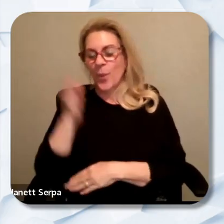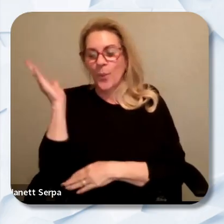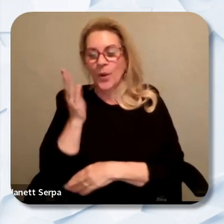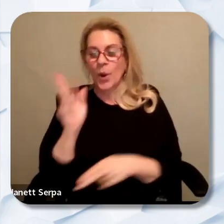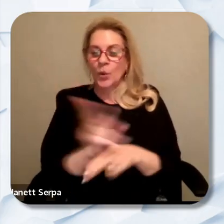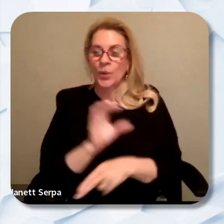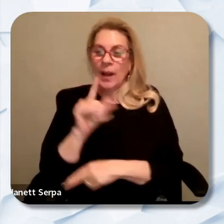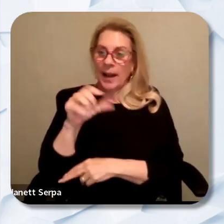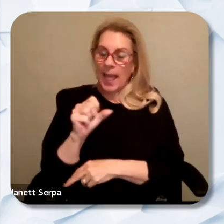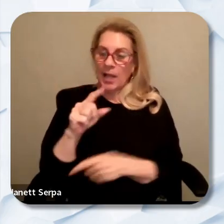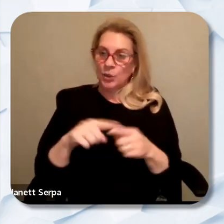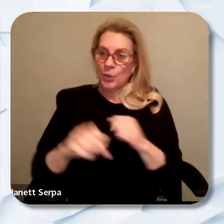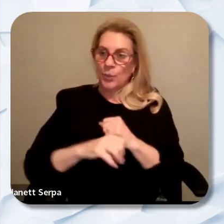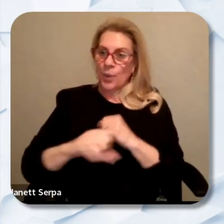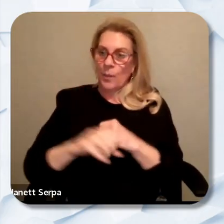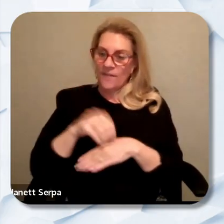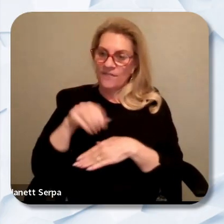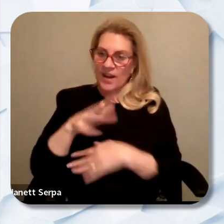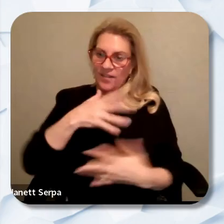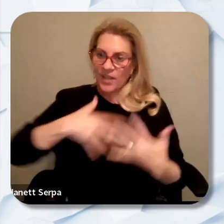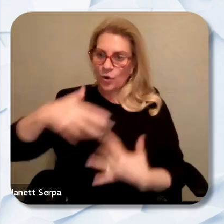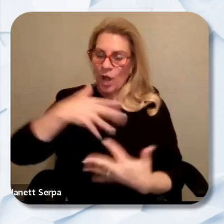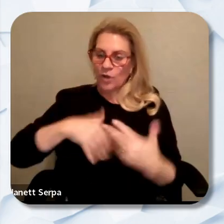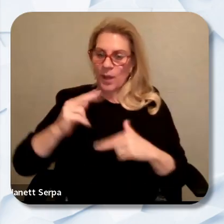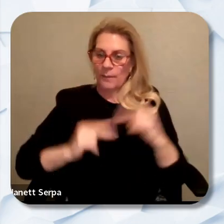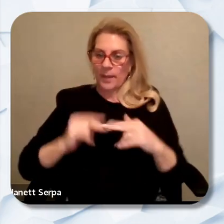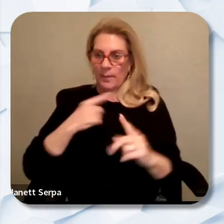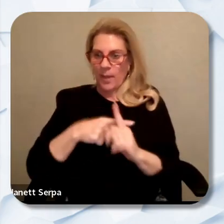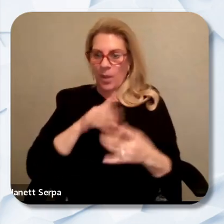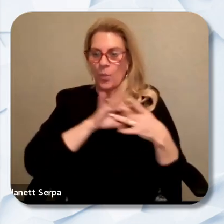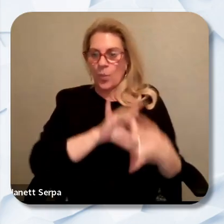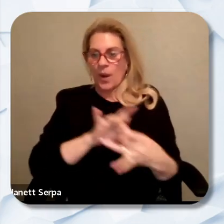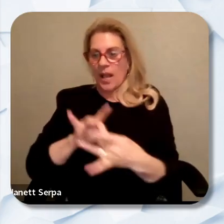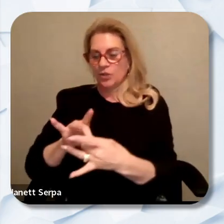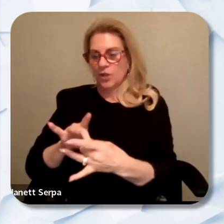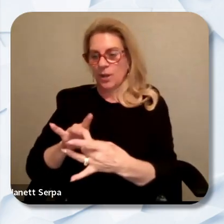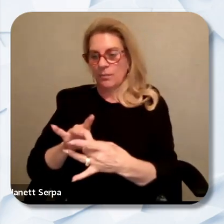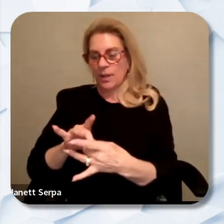CLASS to Promote Effective Interactions and Build Positive Relationships In Preschool through Third